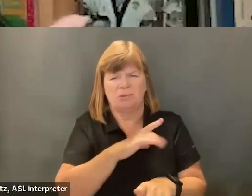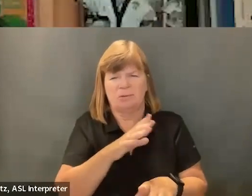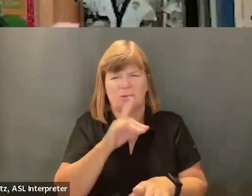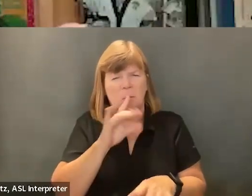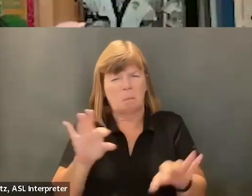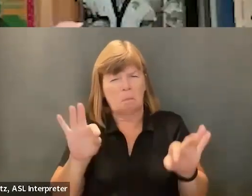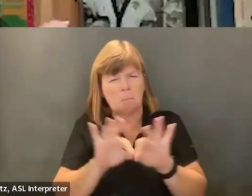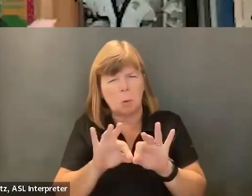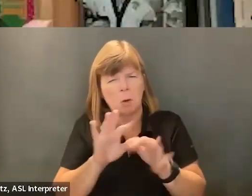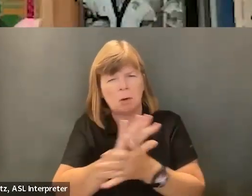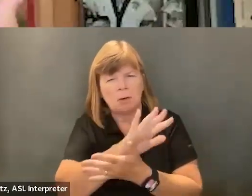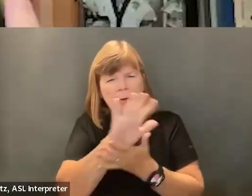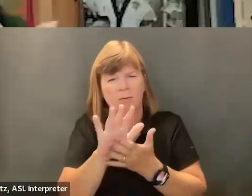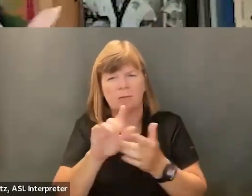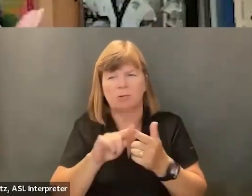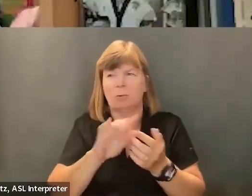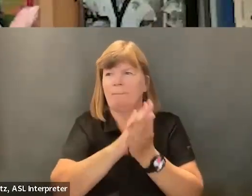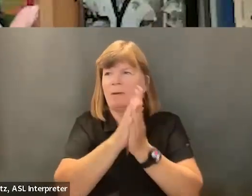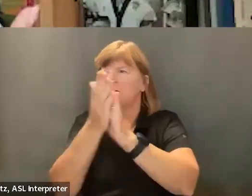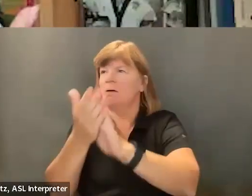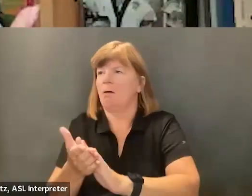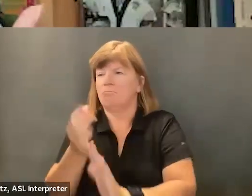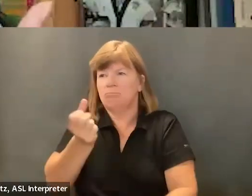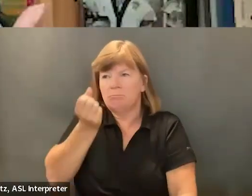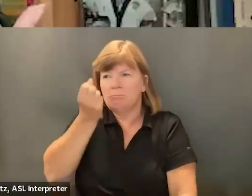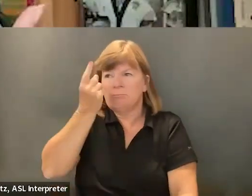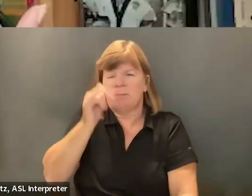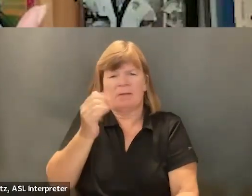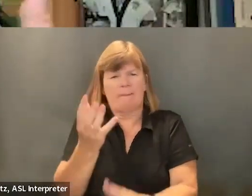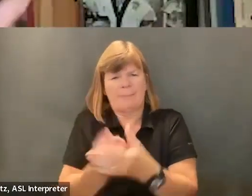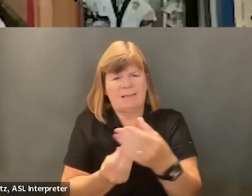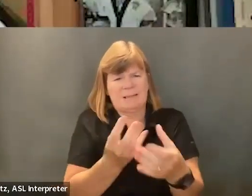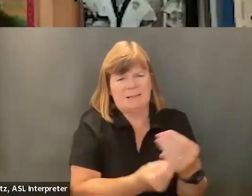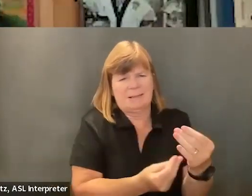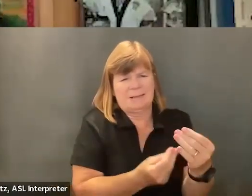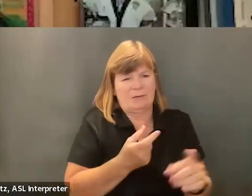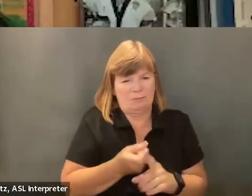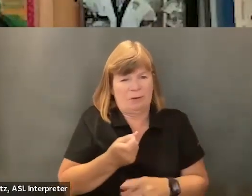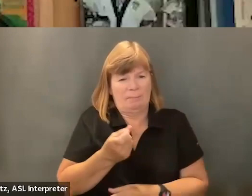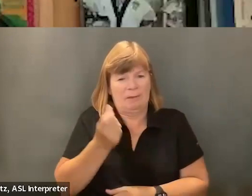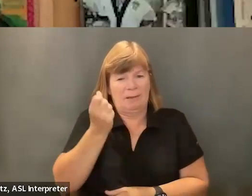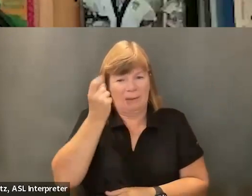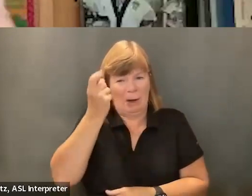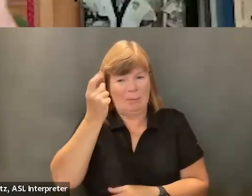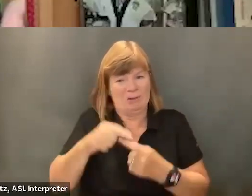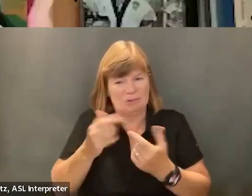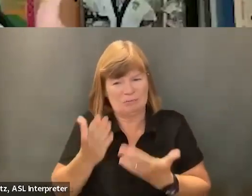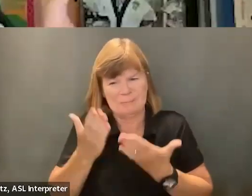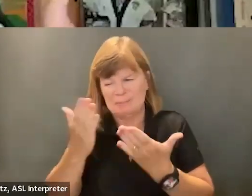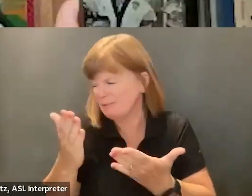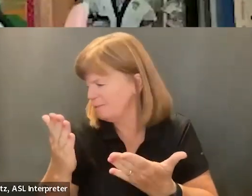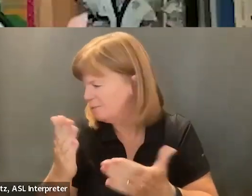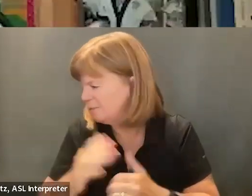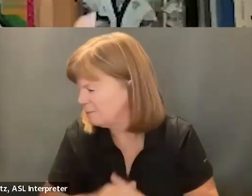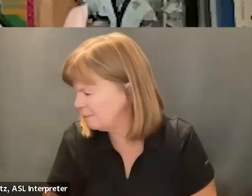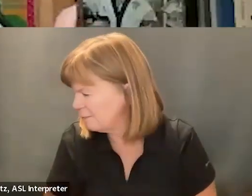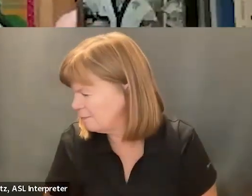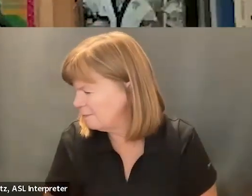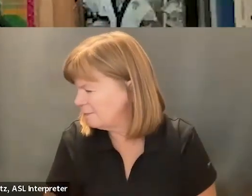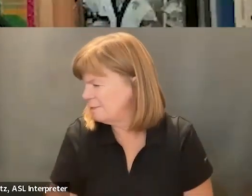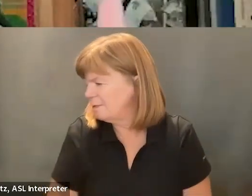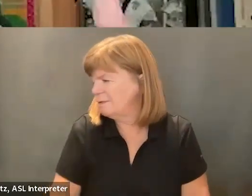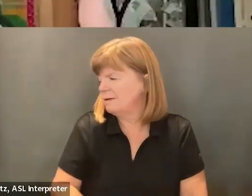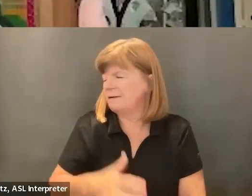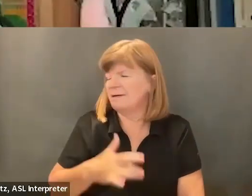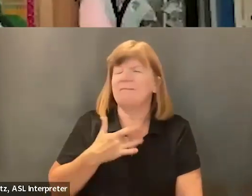comprehension that are missing from comprehension recommendations so I think that this really having